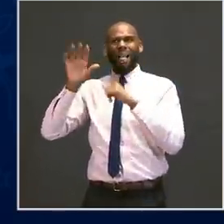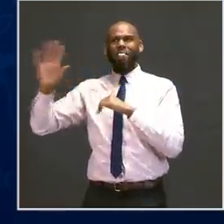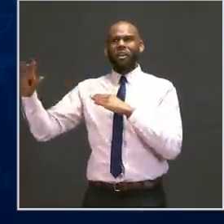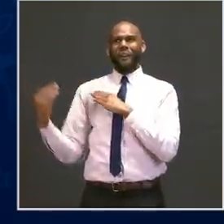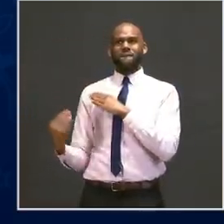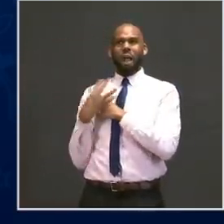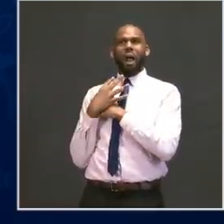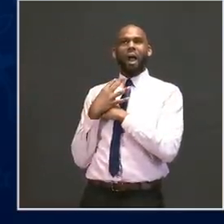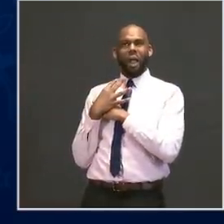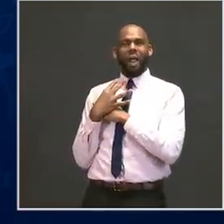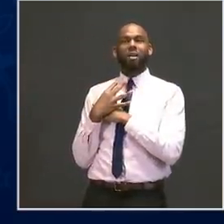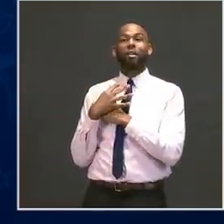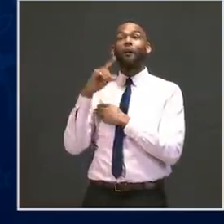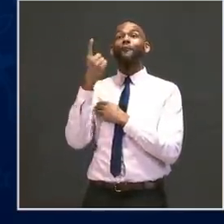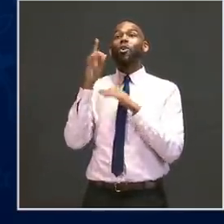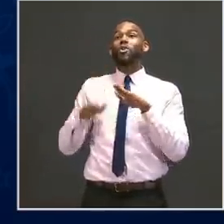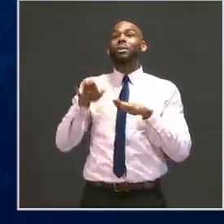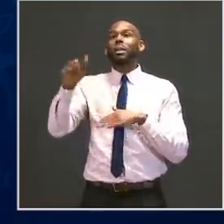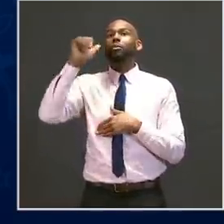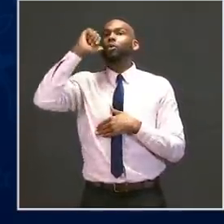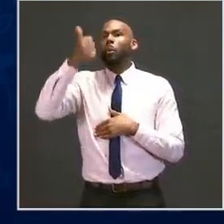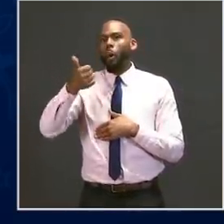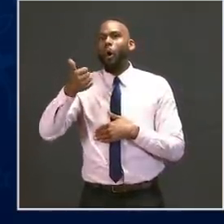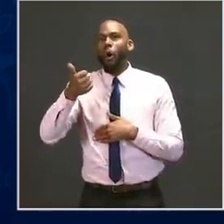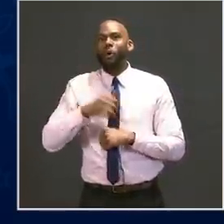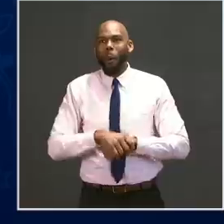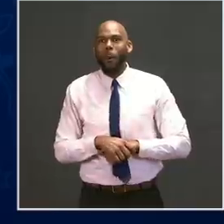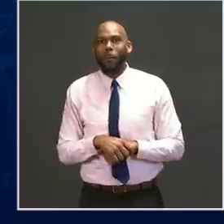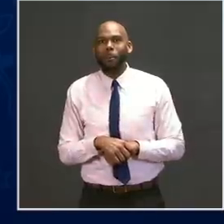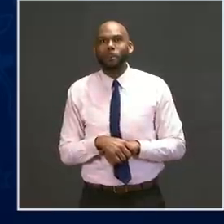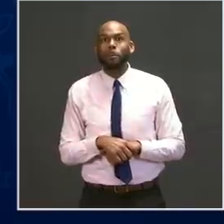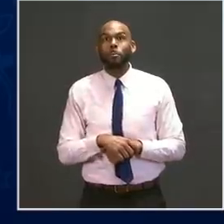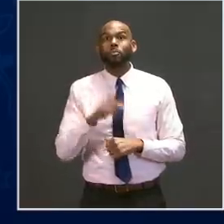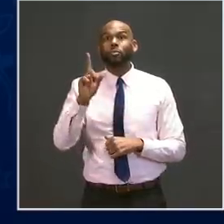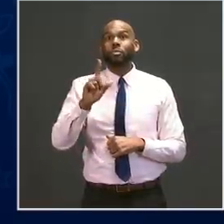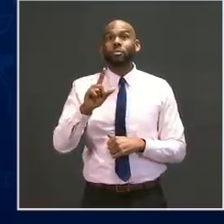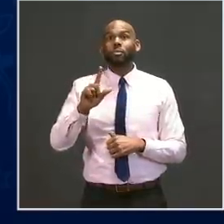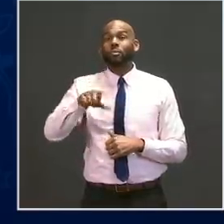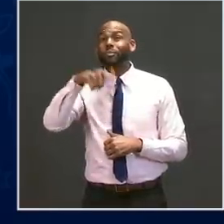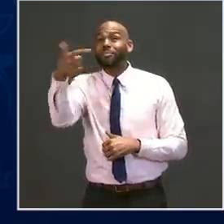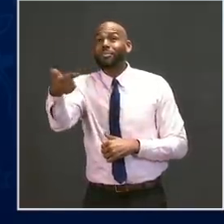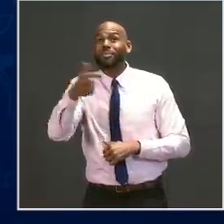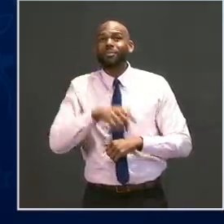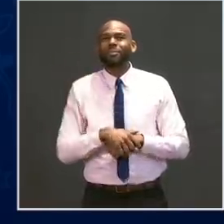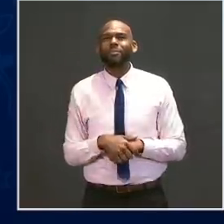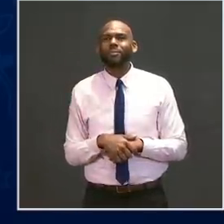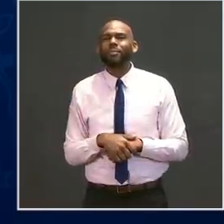and the first step is tomorrow -- next step is tomorrow, I should say. Lucy, go ahead. The Press: Thank you. Ms. Psaki: I'll come back to you, Kristen.